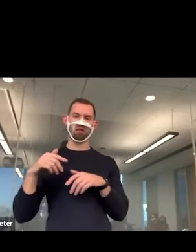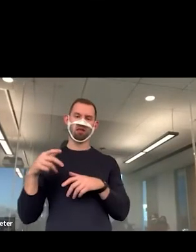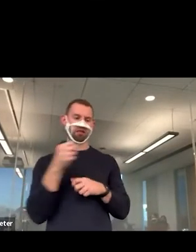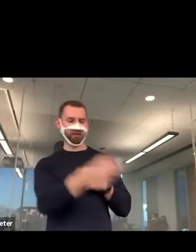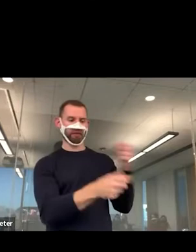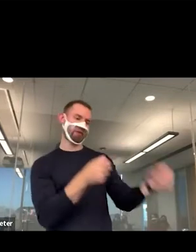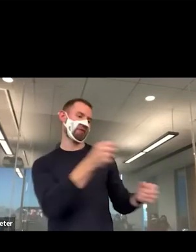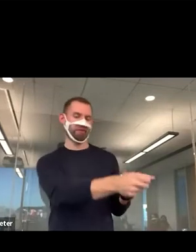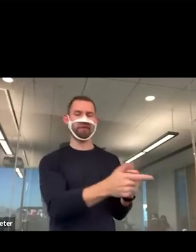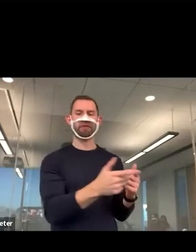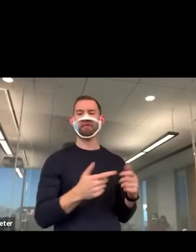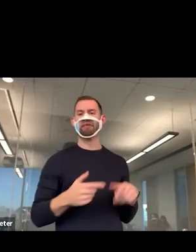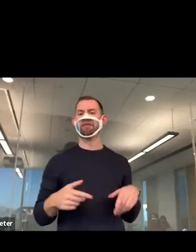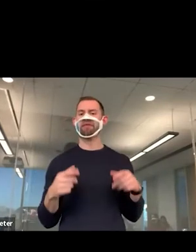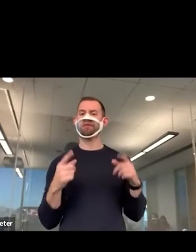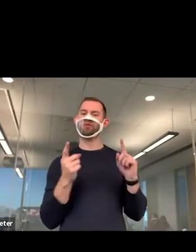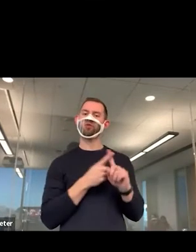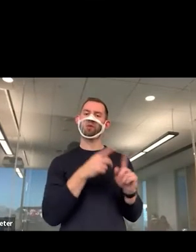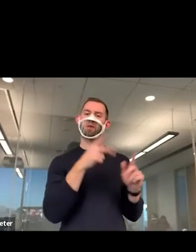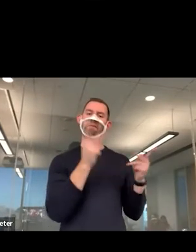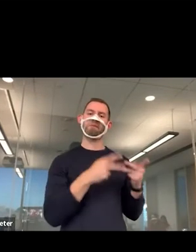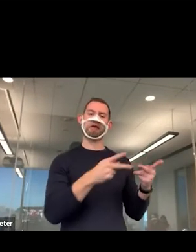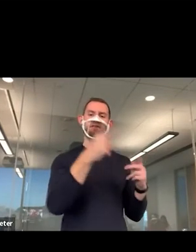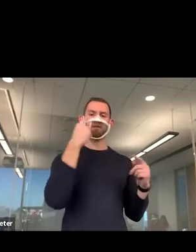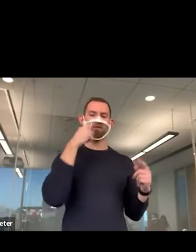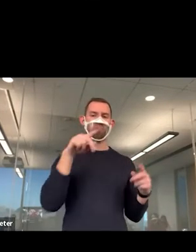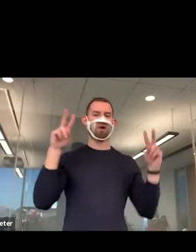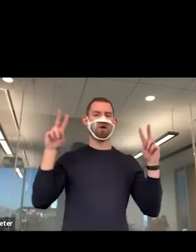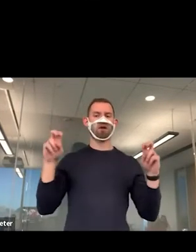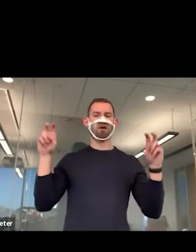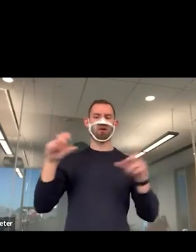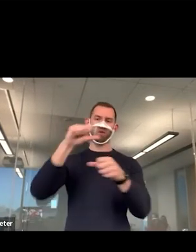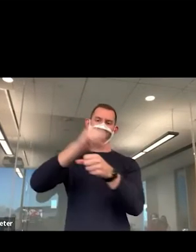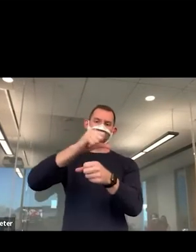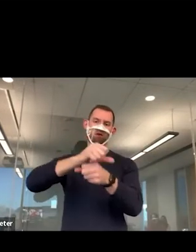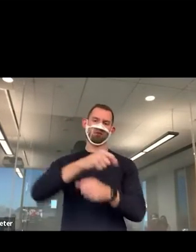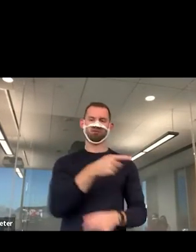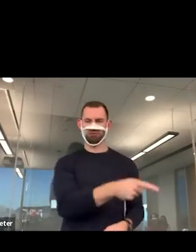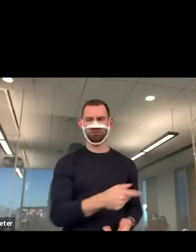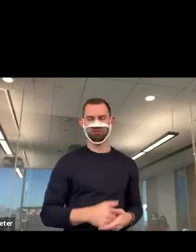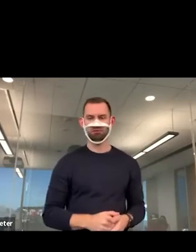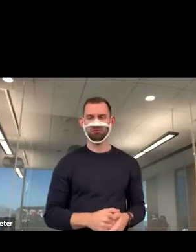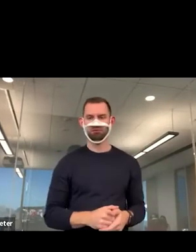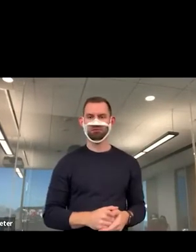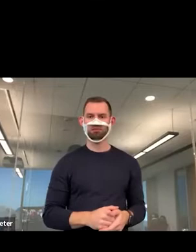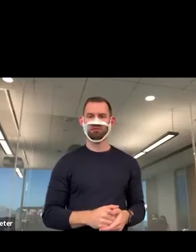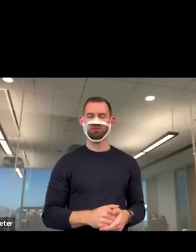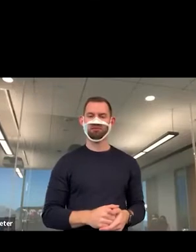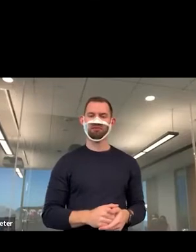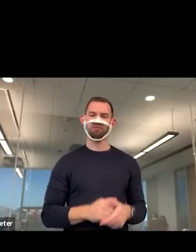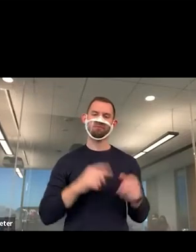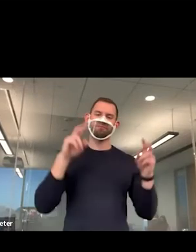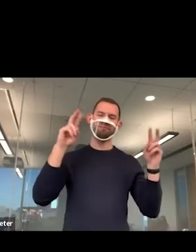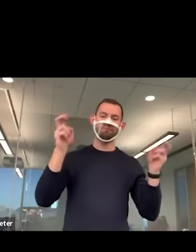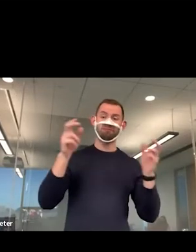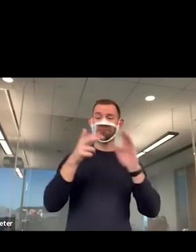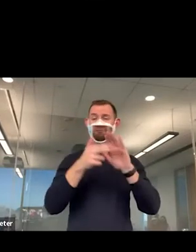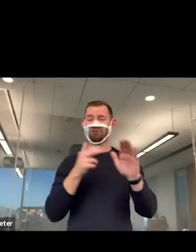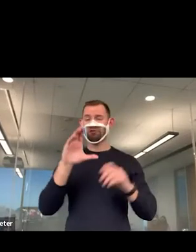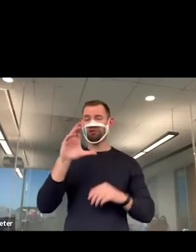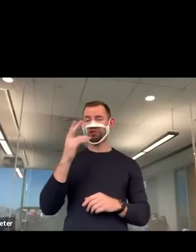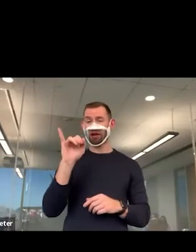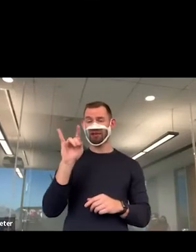charitable yet someone was making money doing it way housing of people with disabilities and